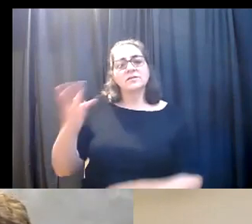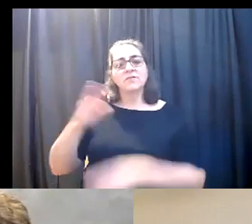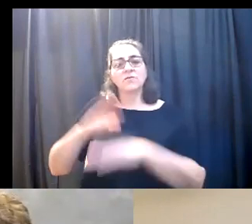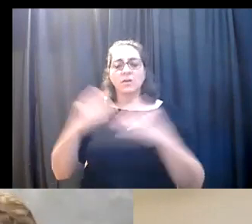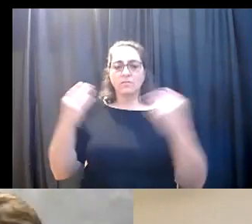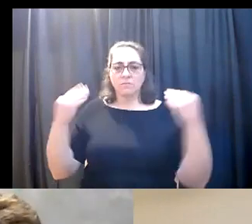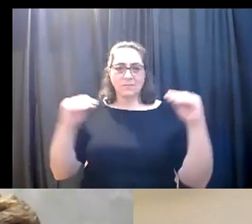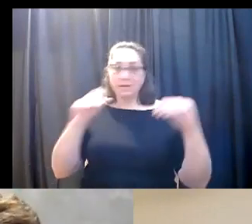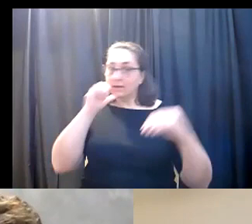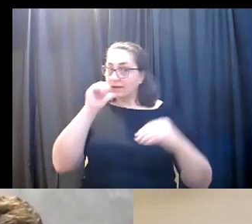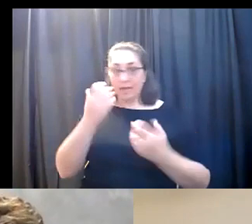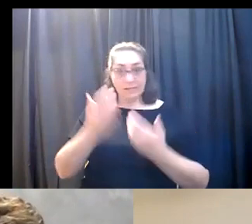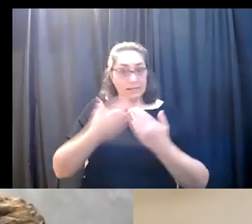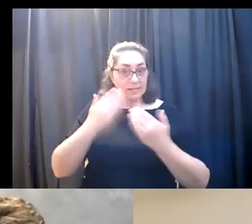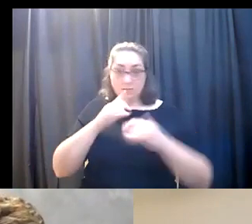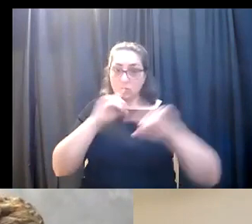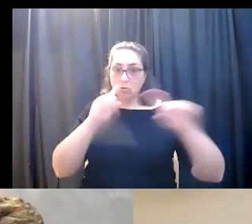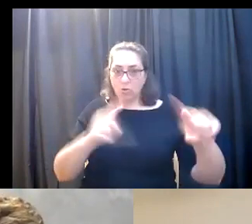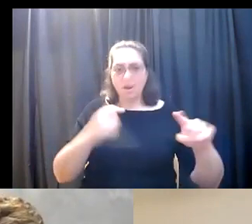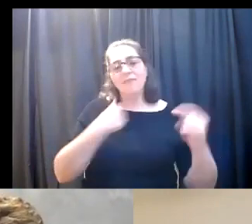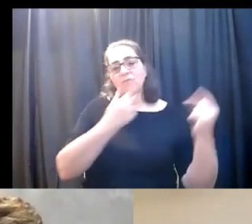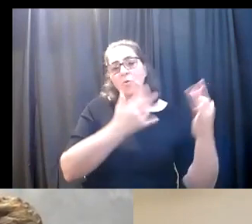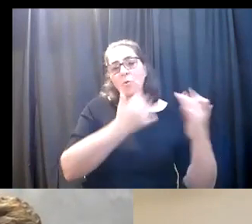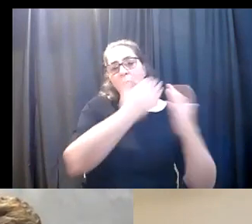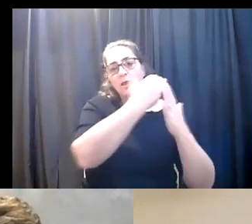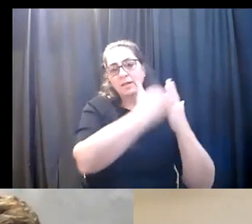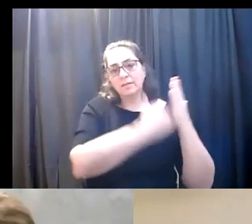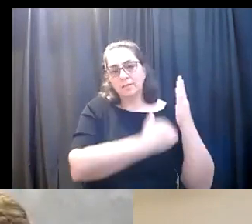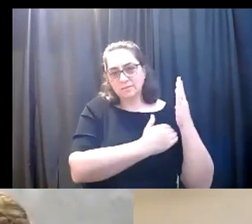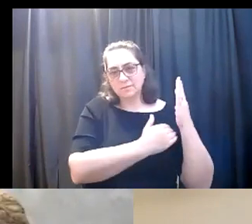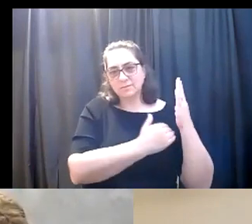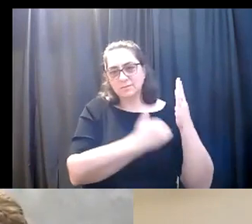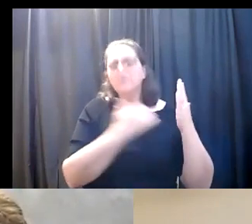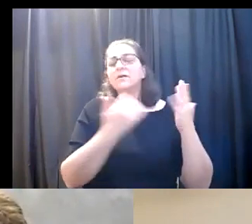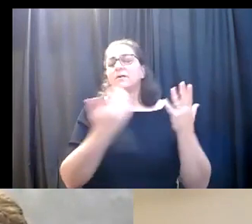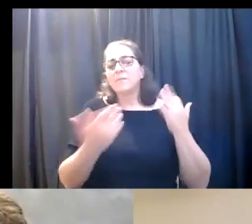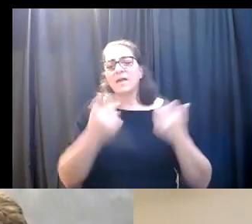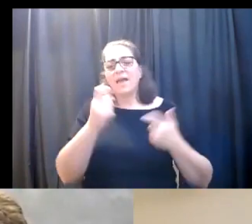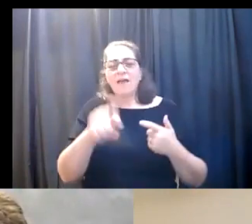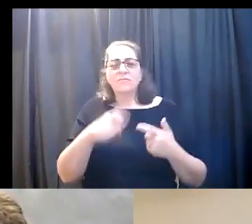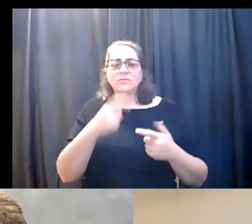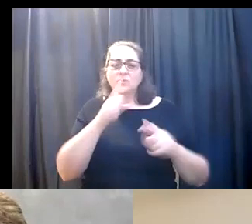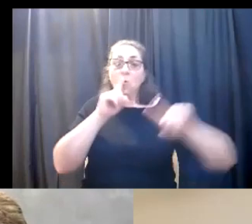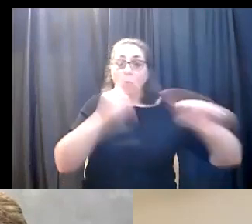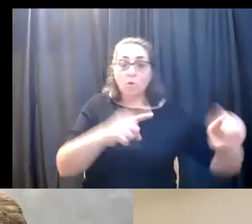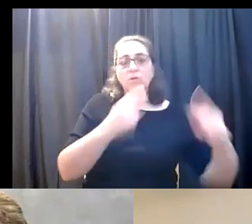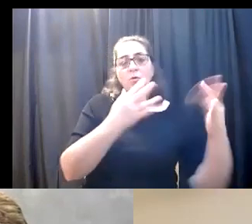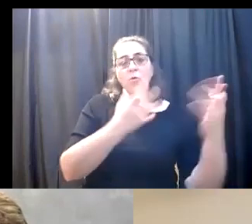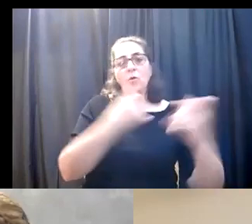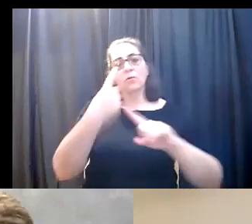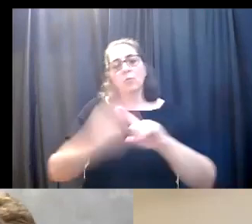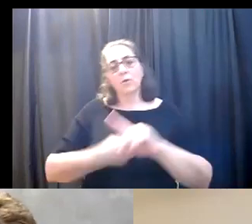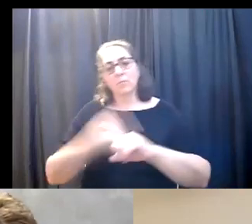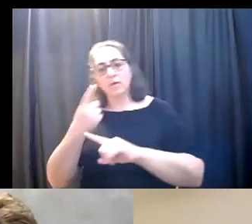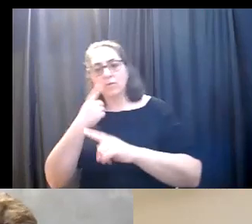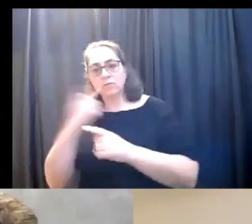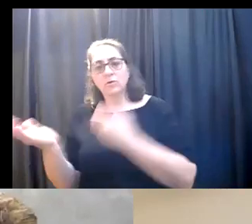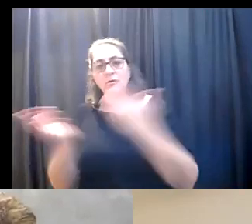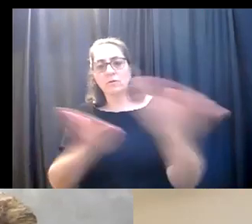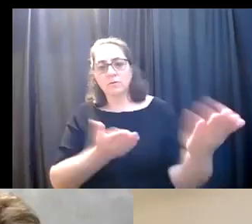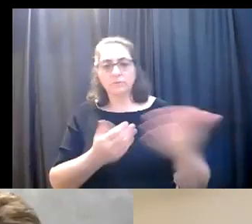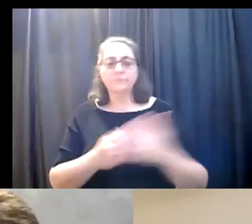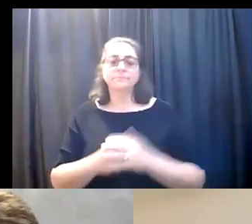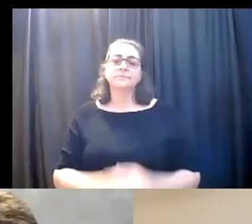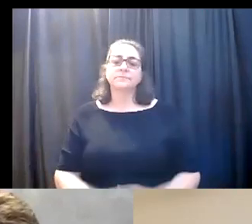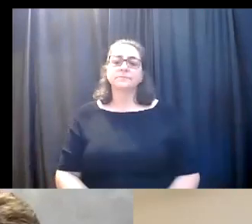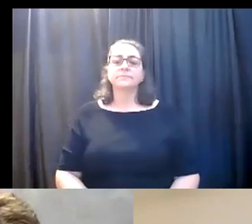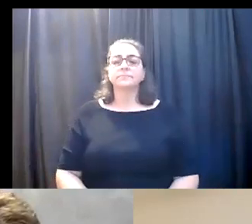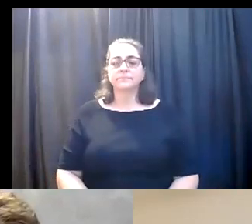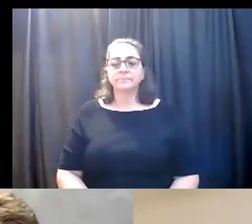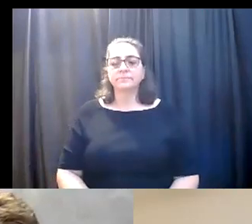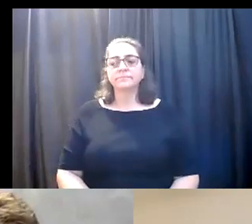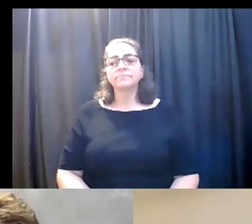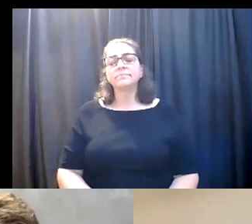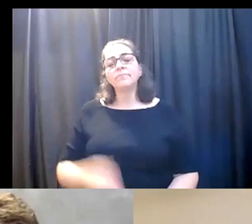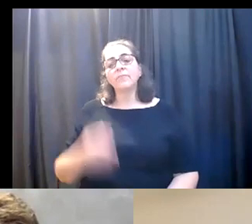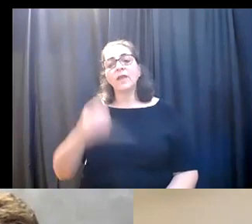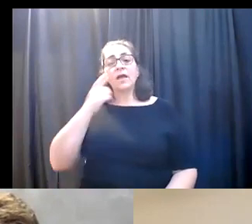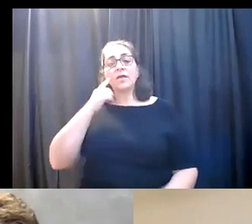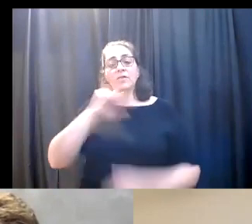They my feel better about having the communication on their device, and do you hold it,